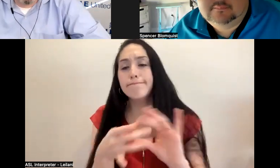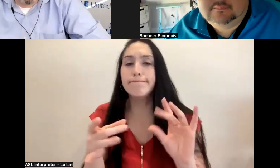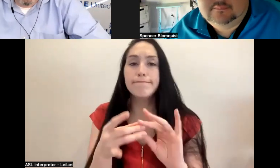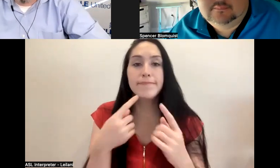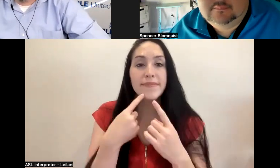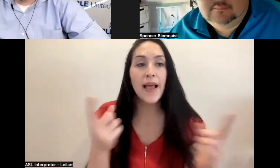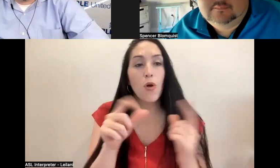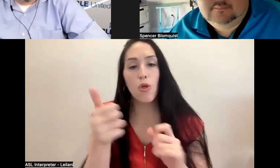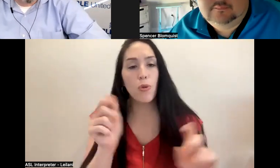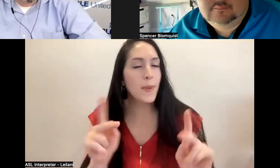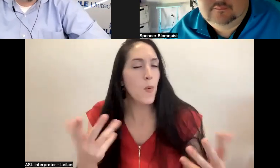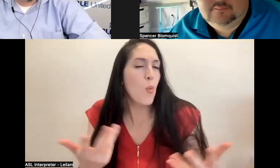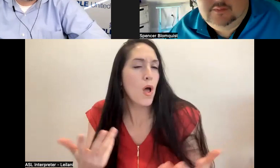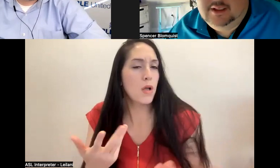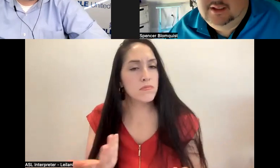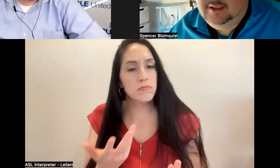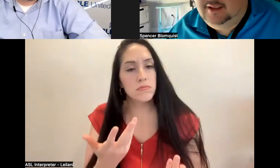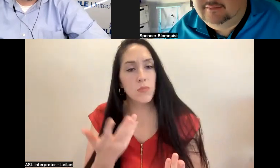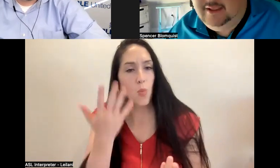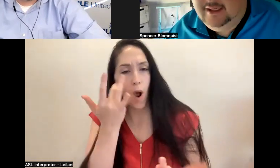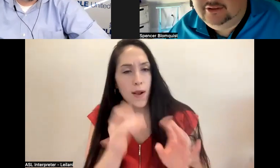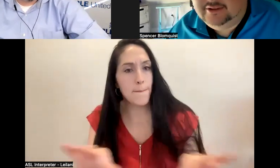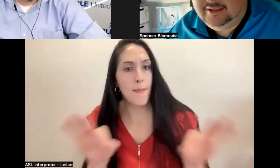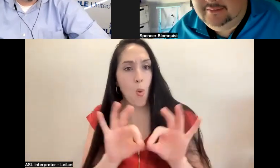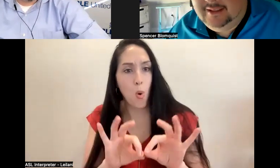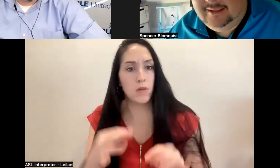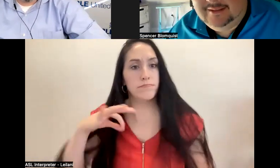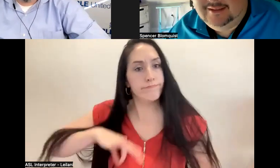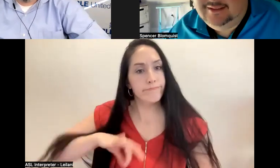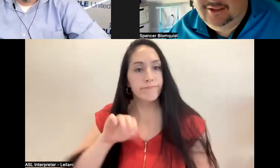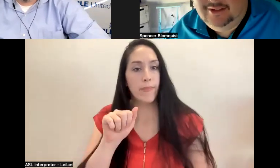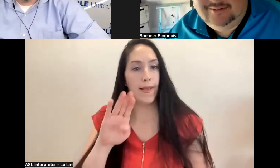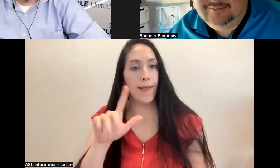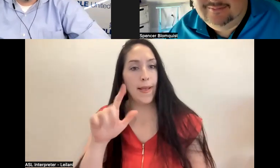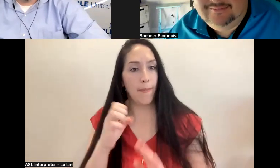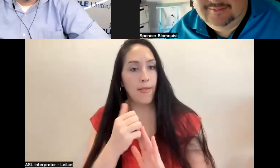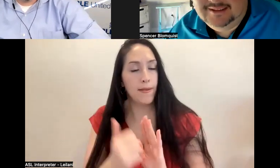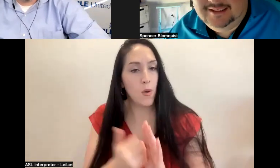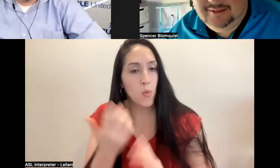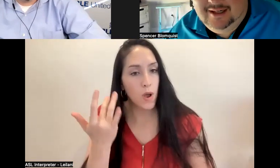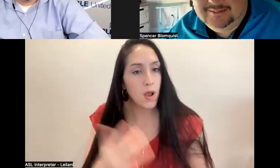important to kind of save 11:18:40 Yeah, I just tell them that, you know. Listen, Dave Ramsey, or something, you know.